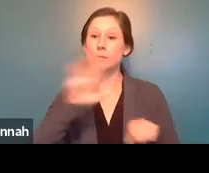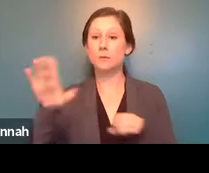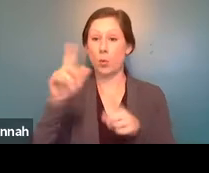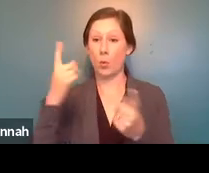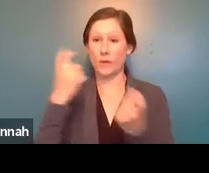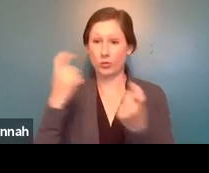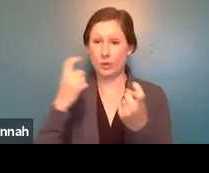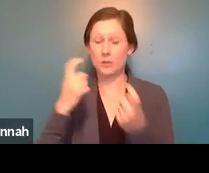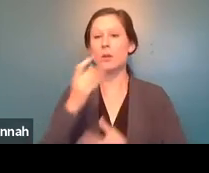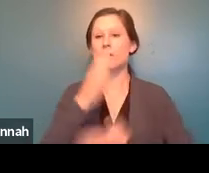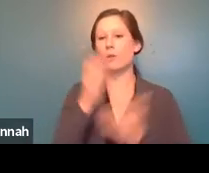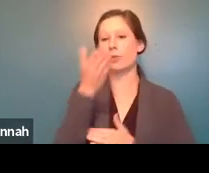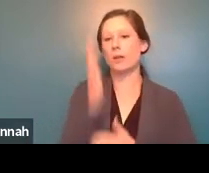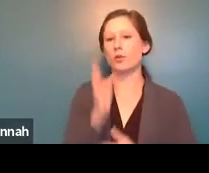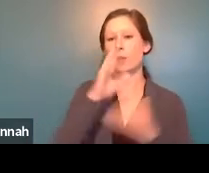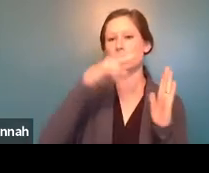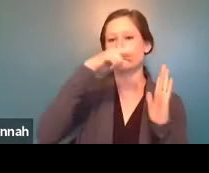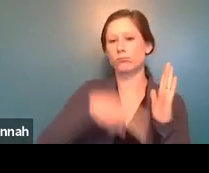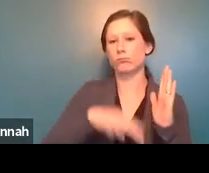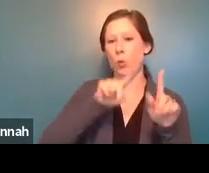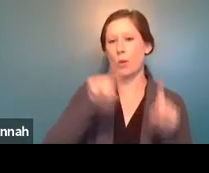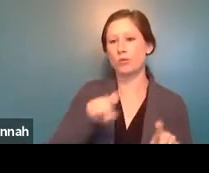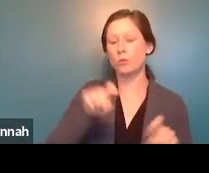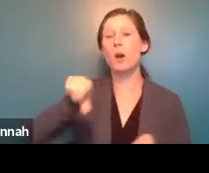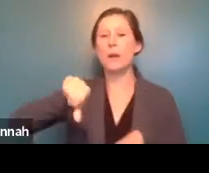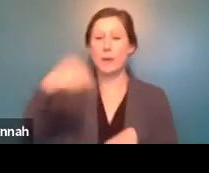through the questions, we're going to do another little quick poll.